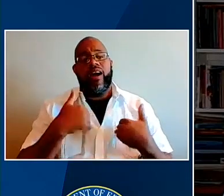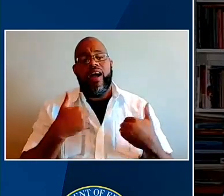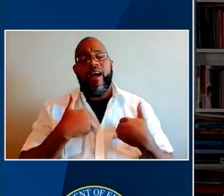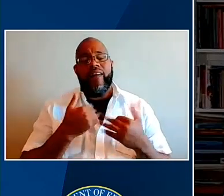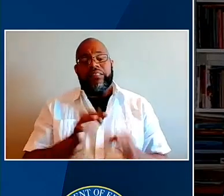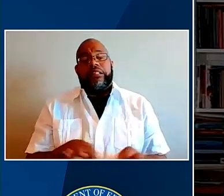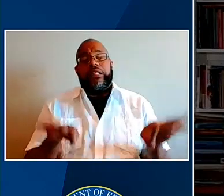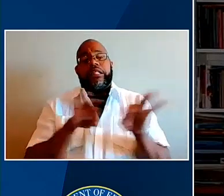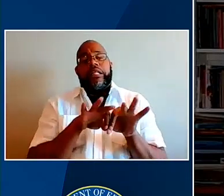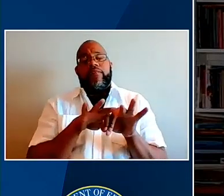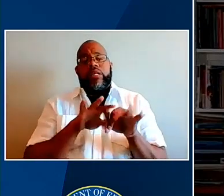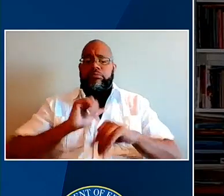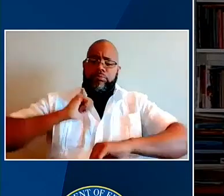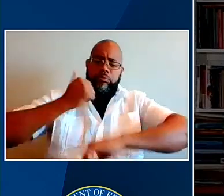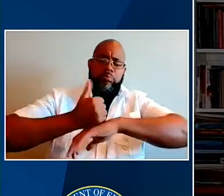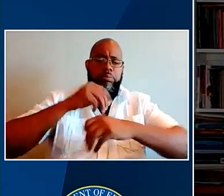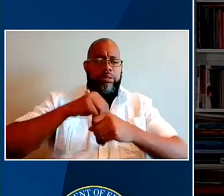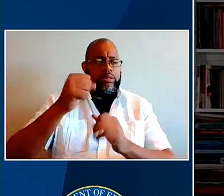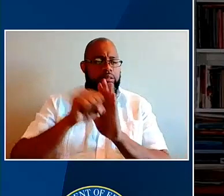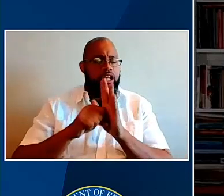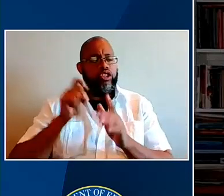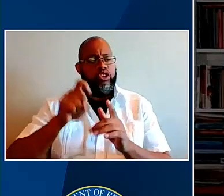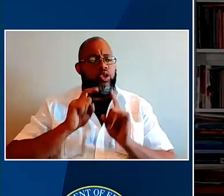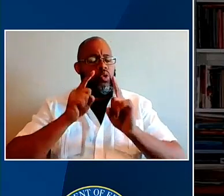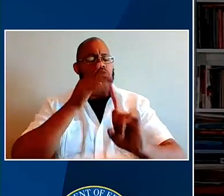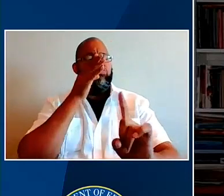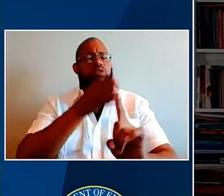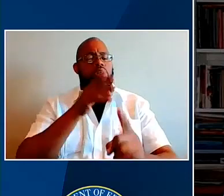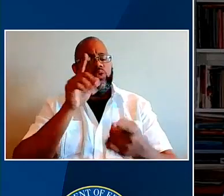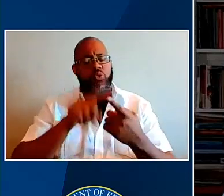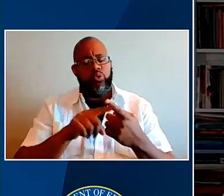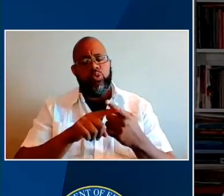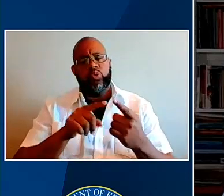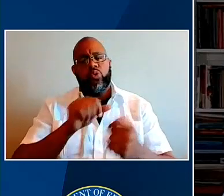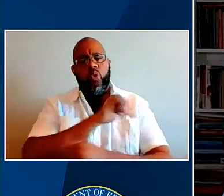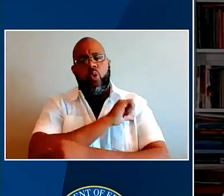footprint in a given state should go directly to the authorizers in that state